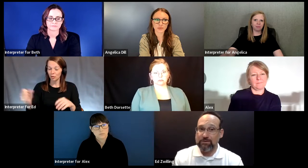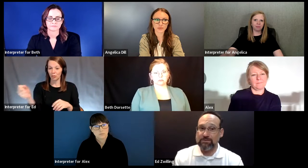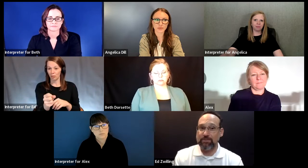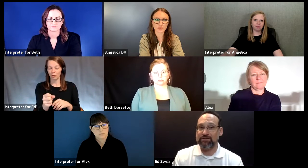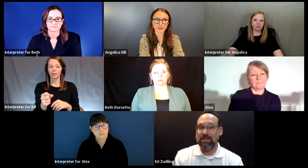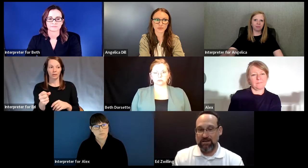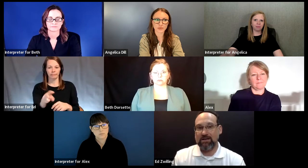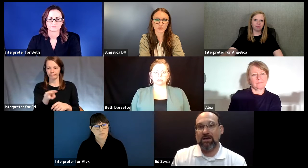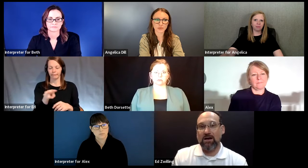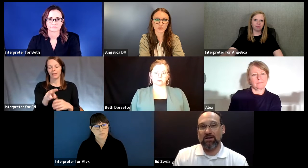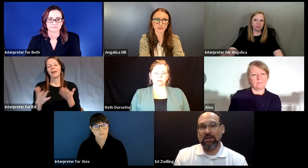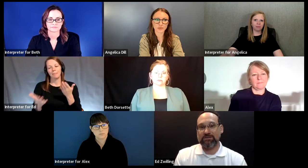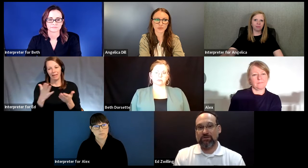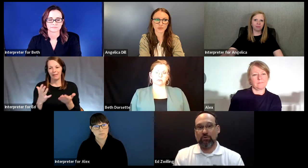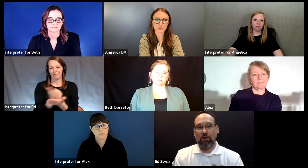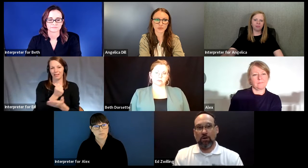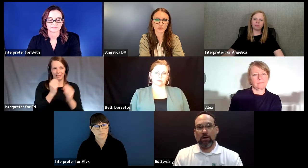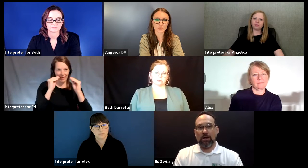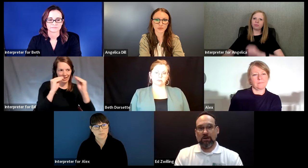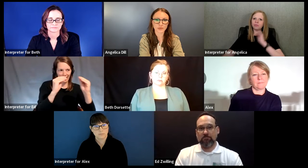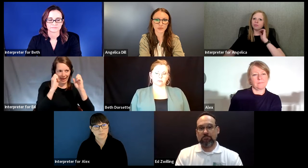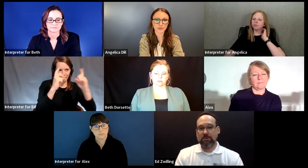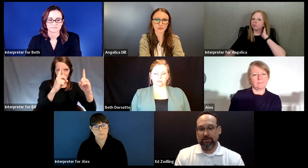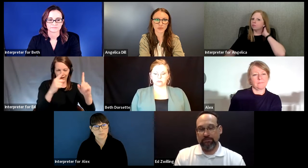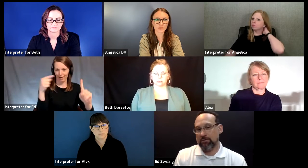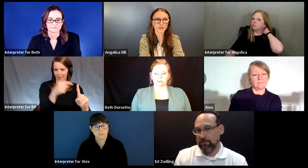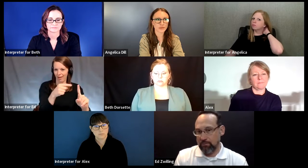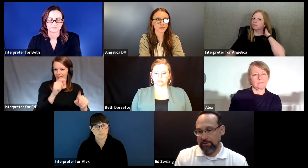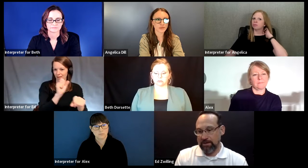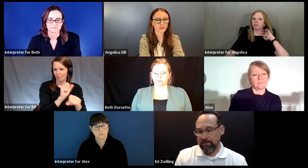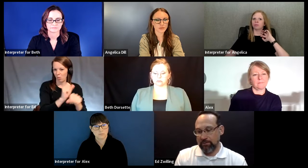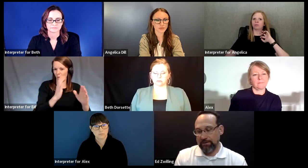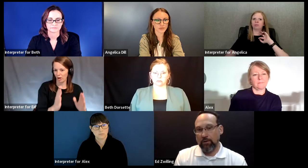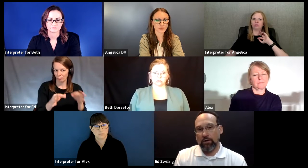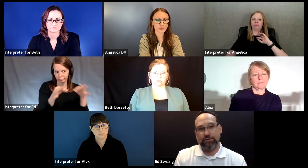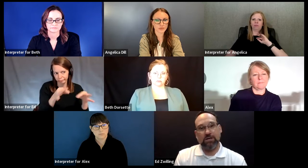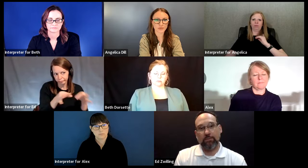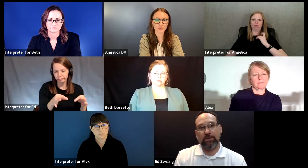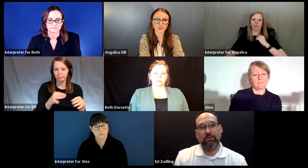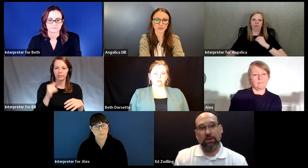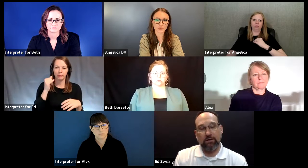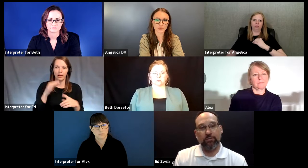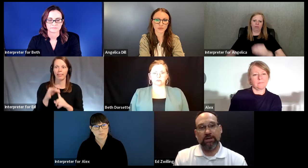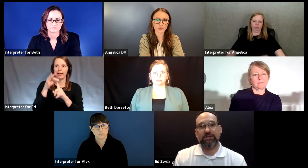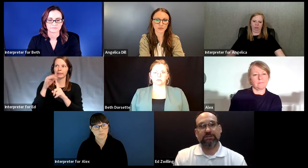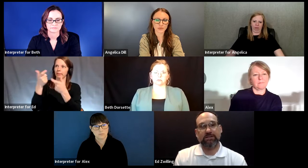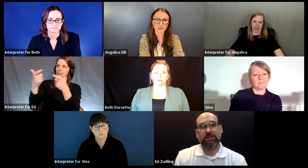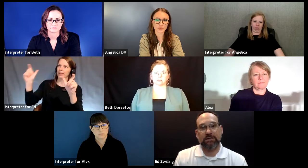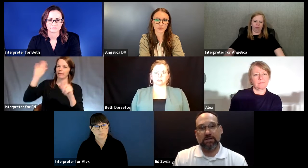have to do some educating, unless you are interviewing with a large company or Government agency.